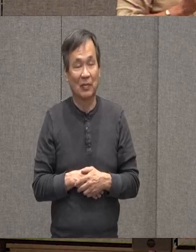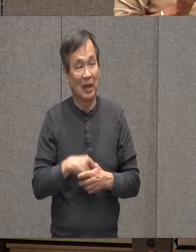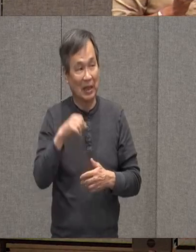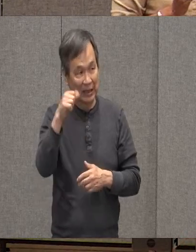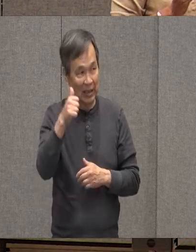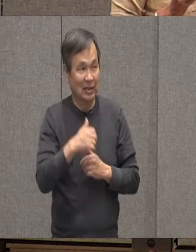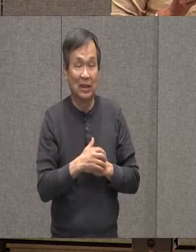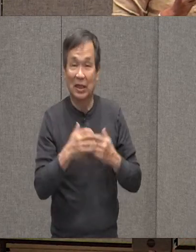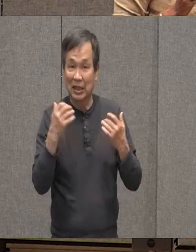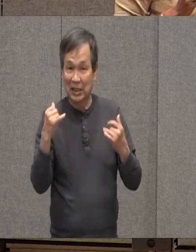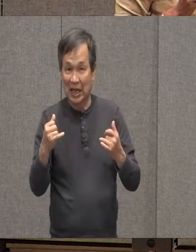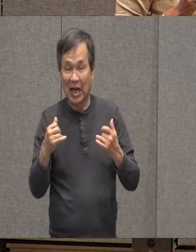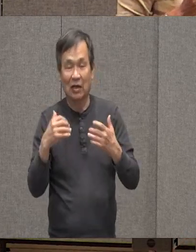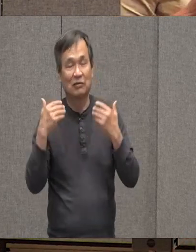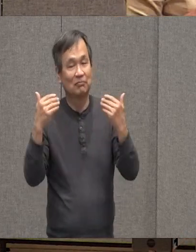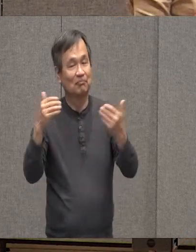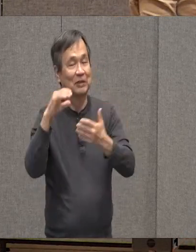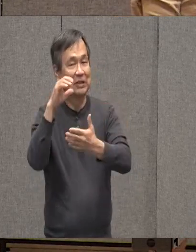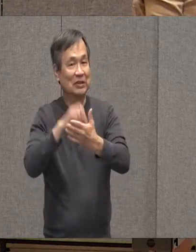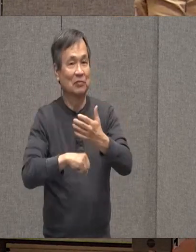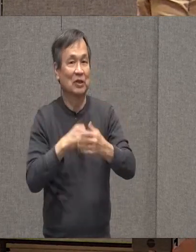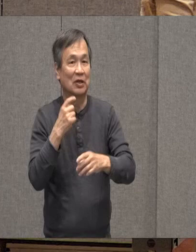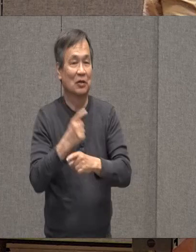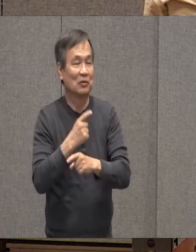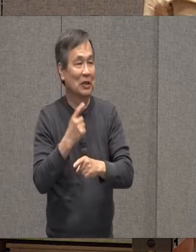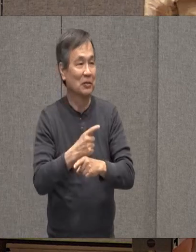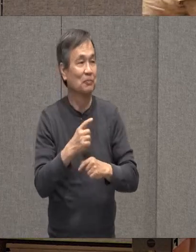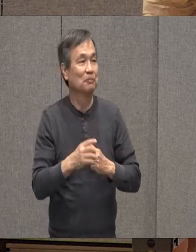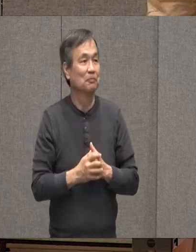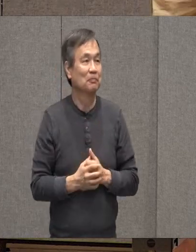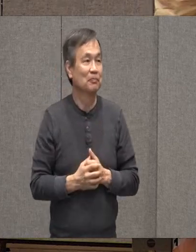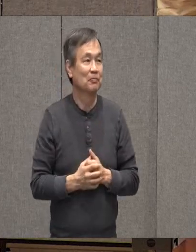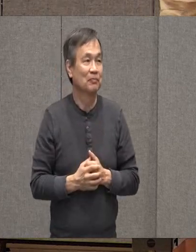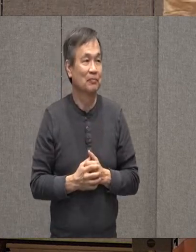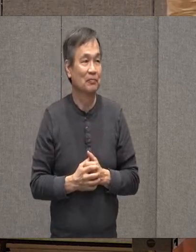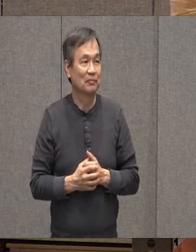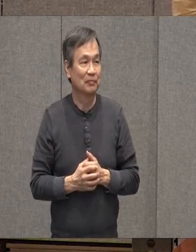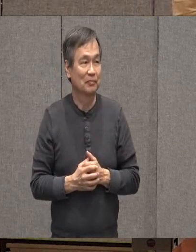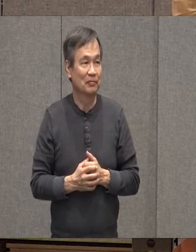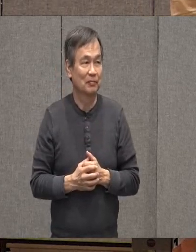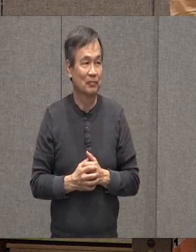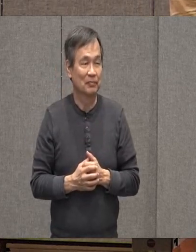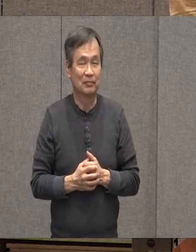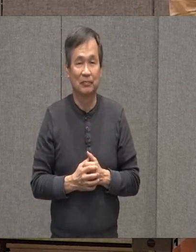Now we're ready to subtract using the standard algorithm. So first digits we're working with,